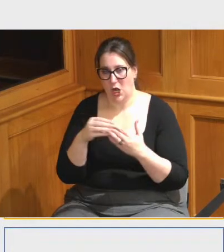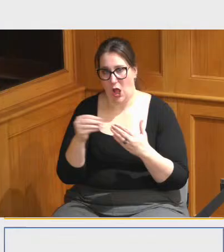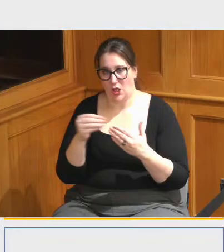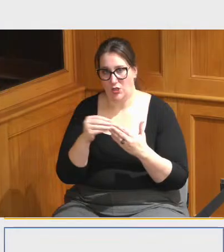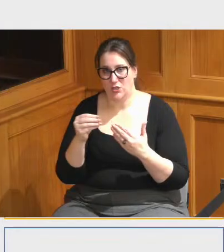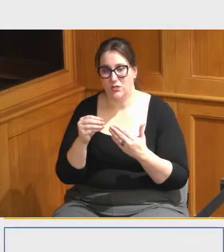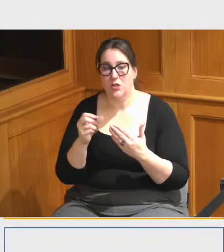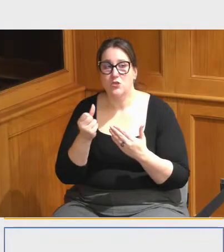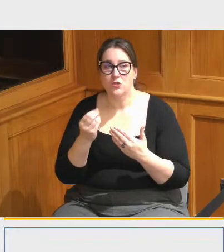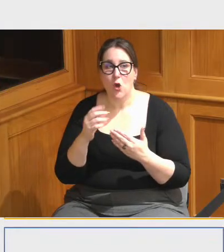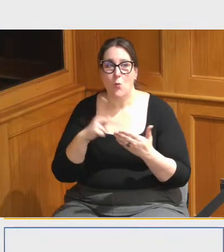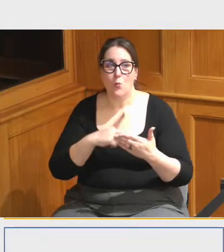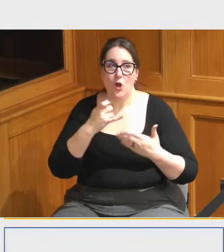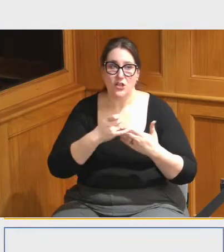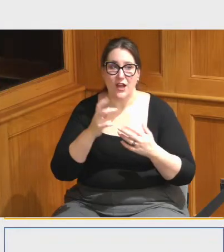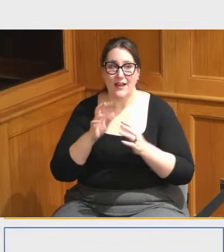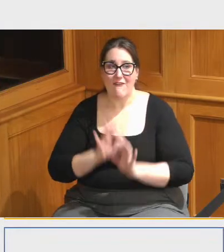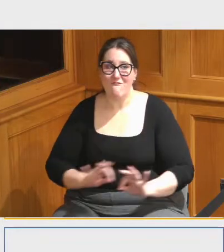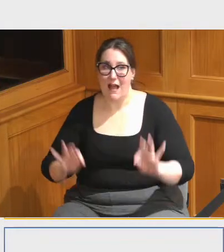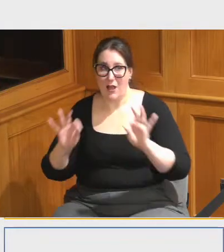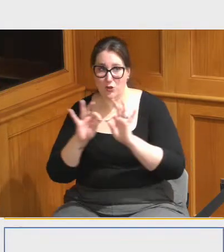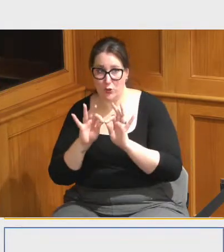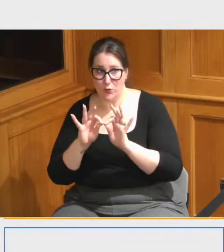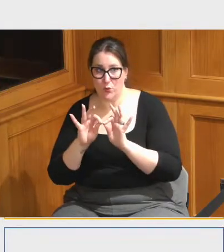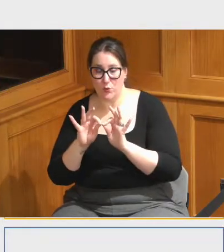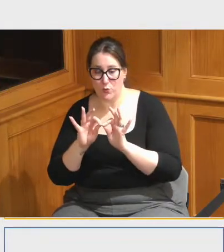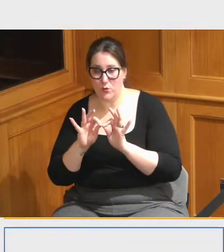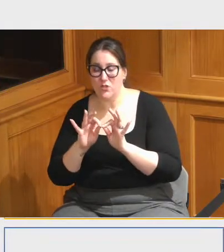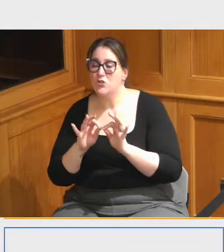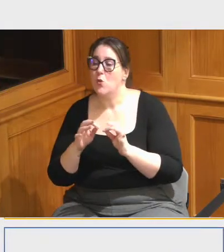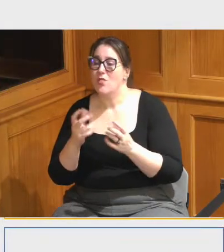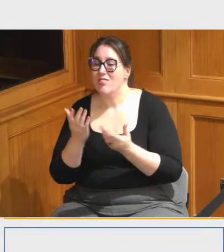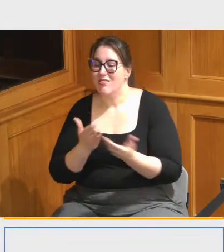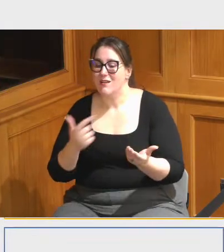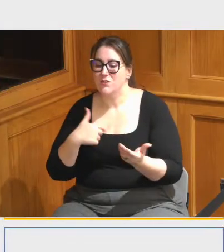value. So ultimately based on the development that would take place, we're incorporating a certain